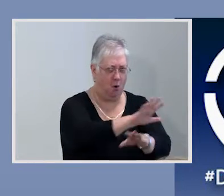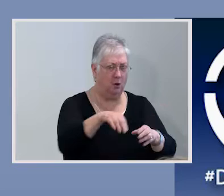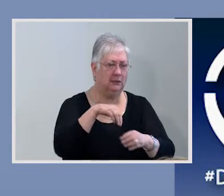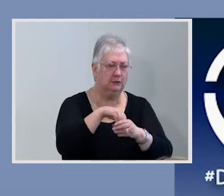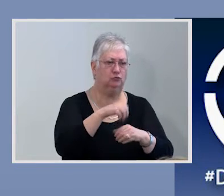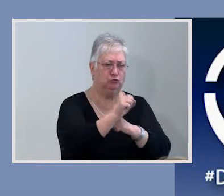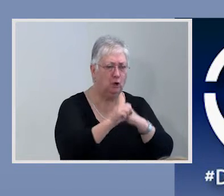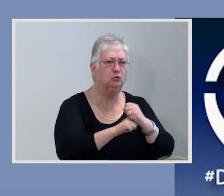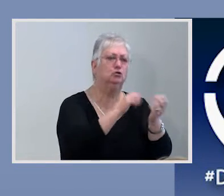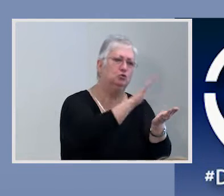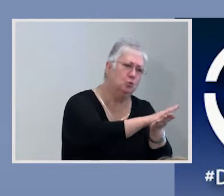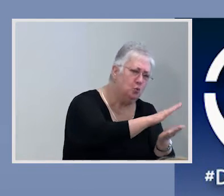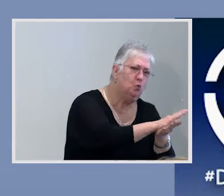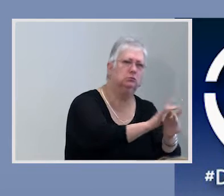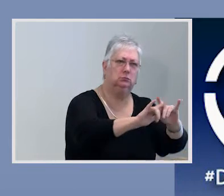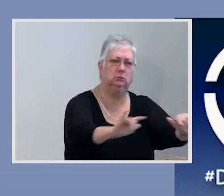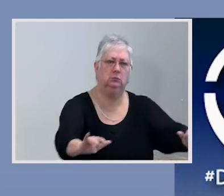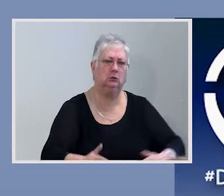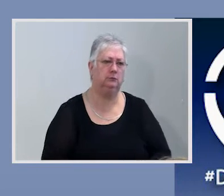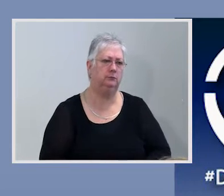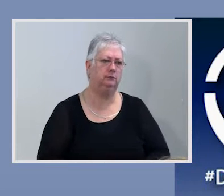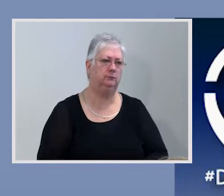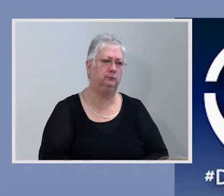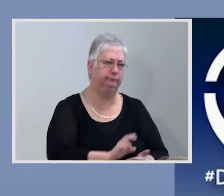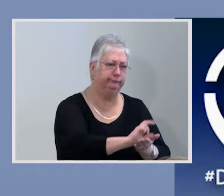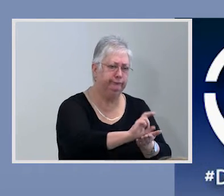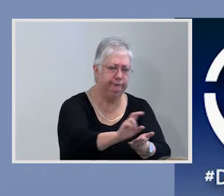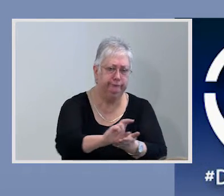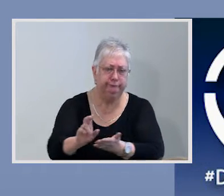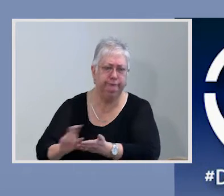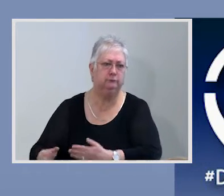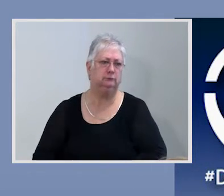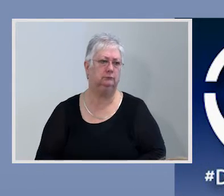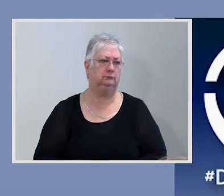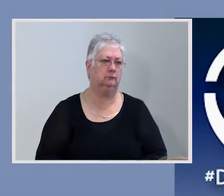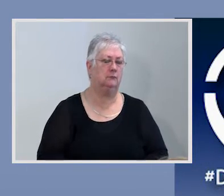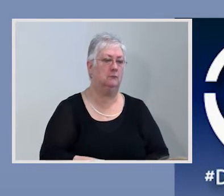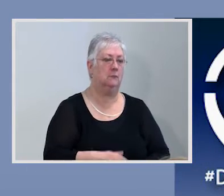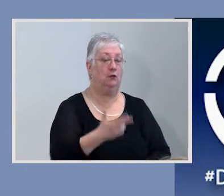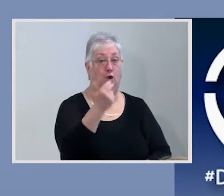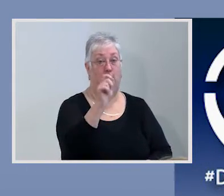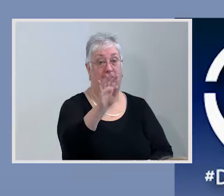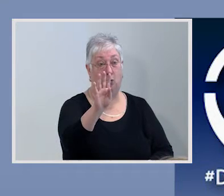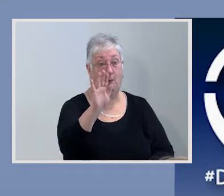OF THE $13.4 BILLION, ONLY ABOUT 3.4 OF IT IS FEDERAL DOLLARS.